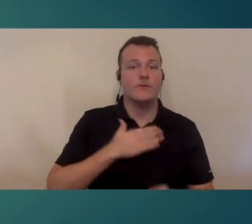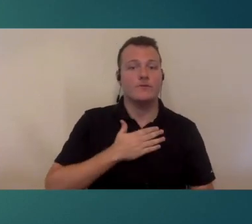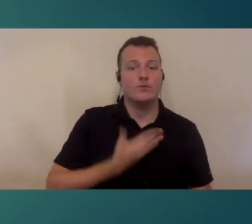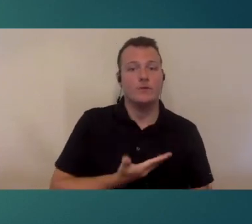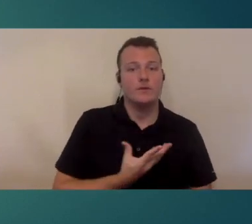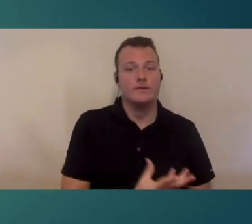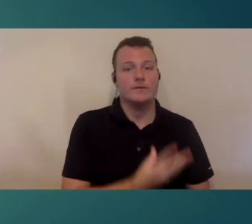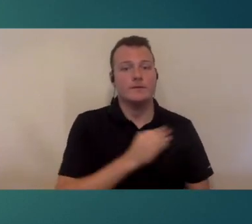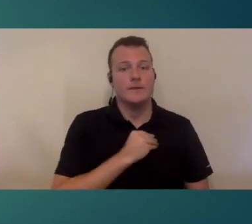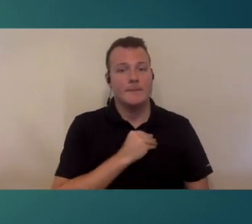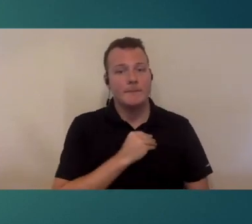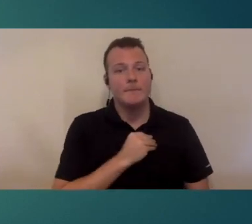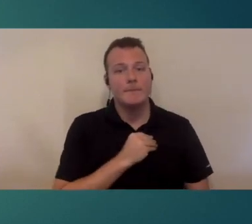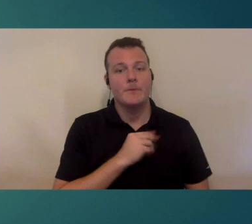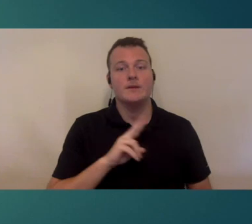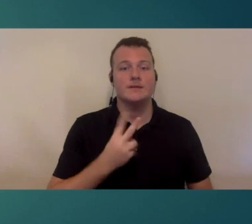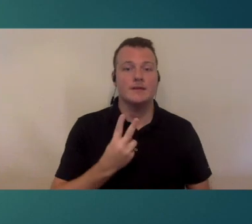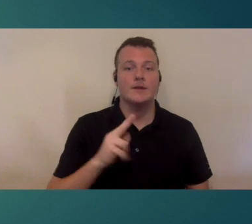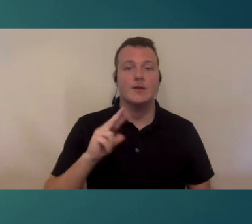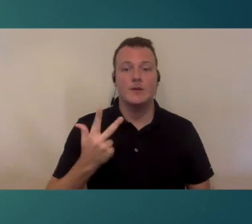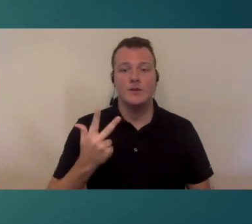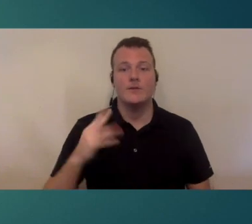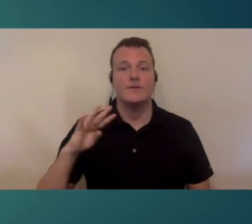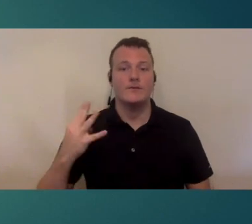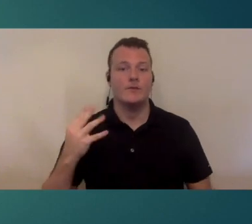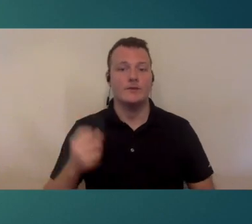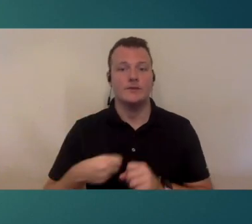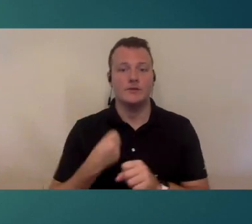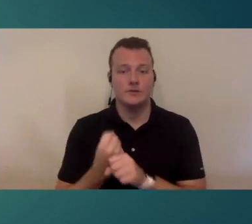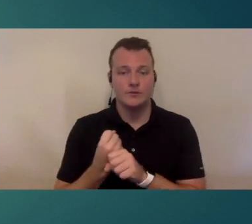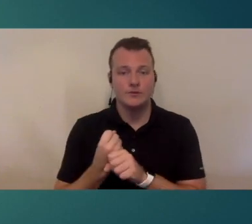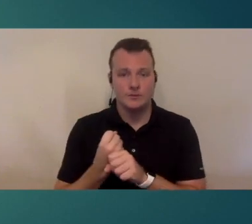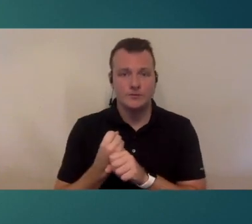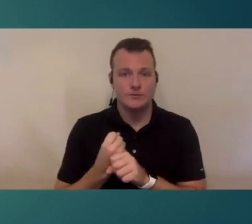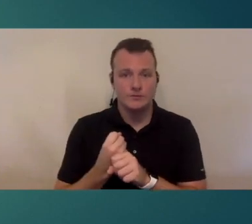willing to accept them for a second, third, or fourth year placement, and I am